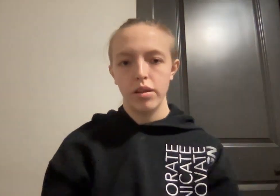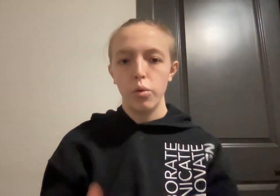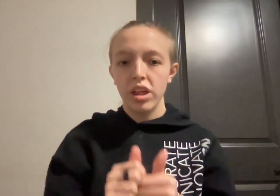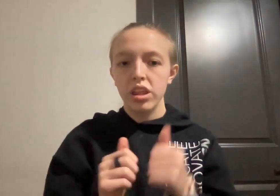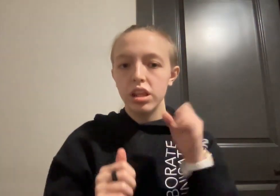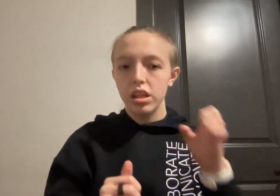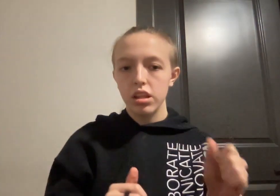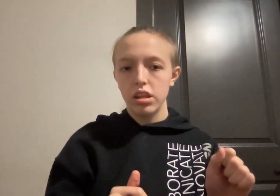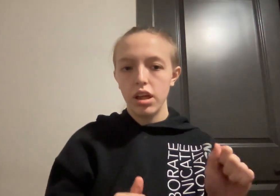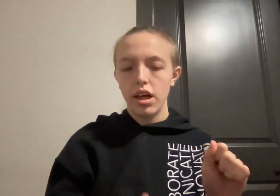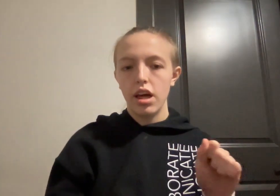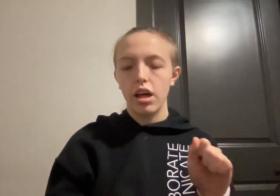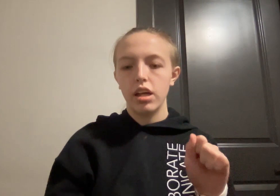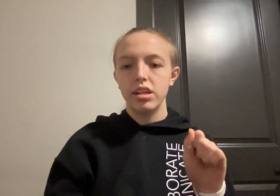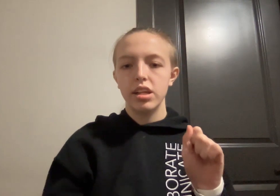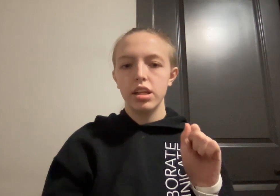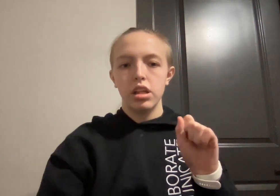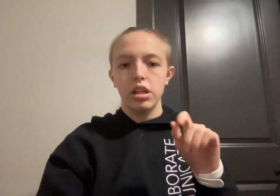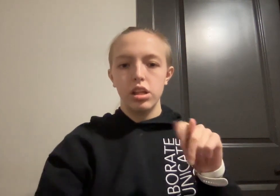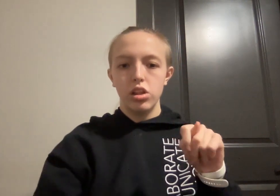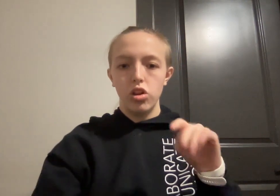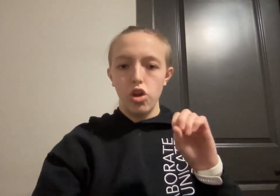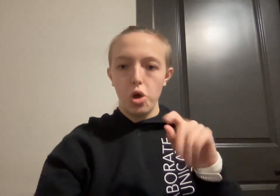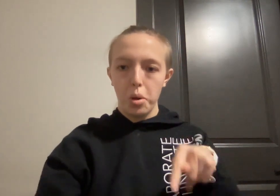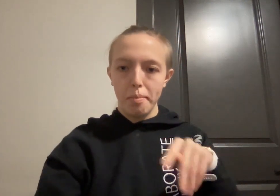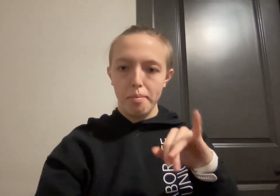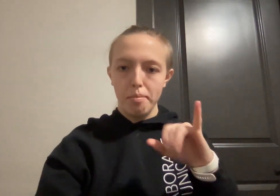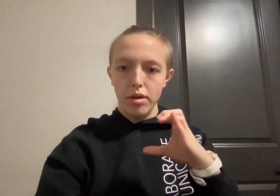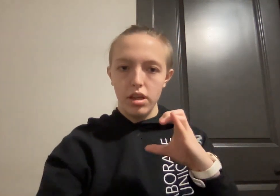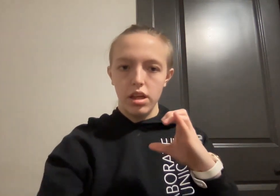A topic as important